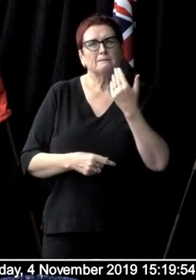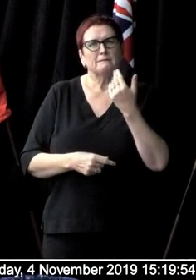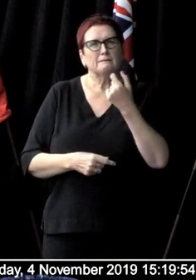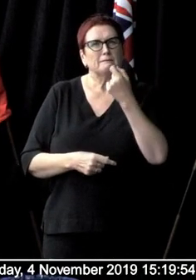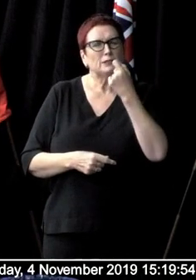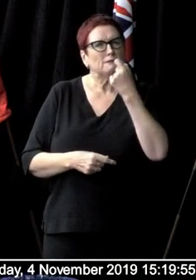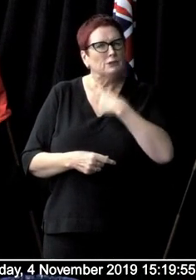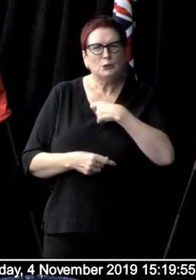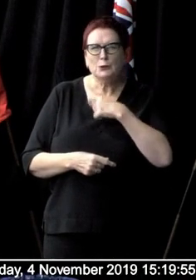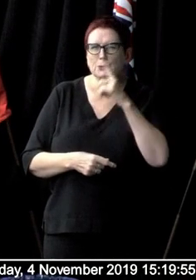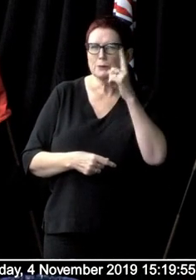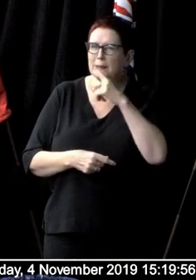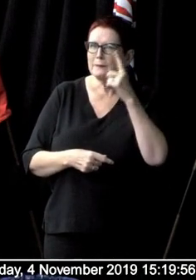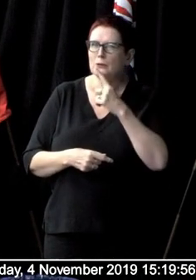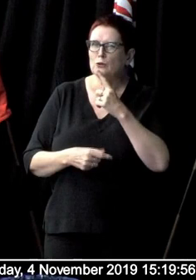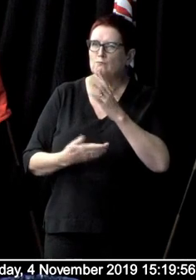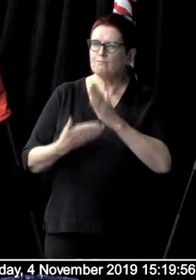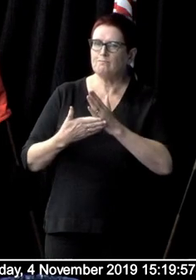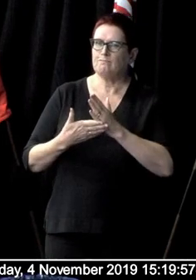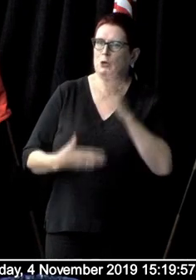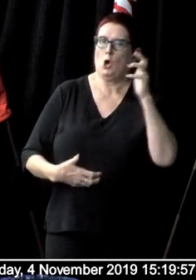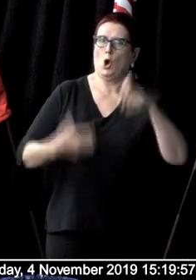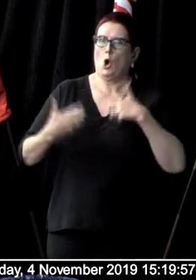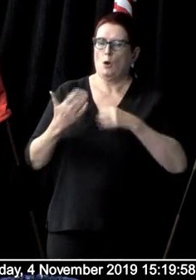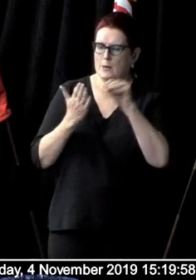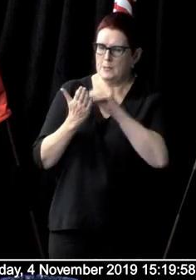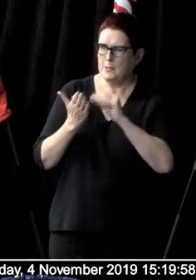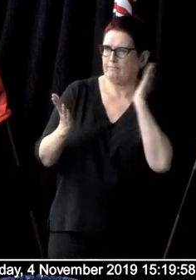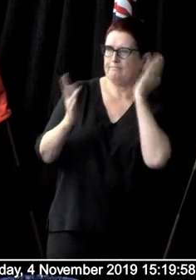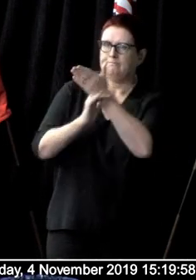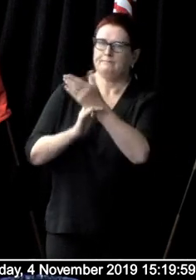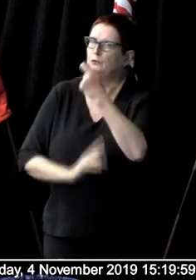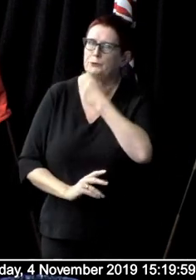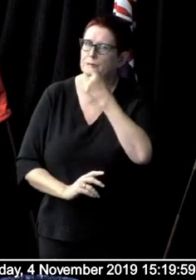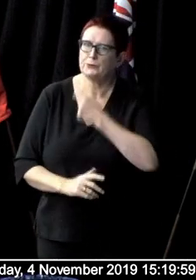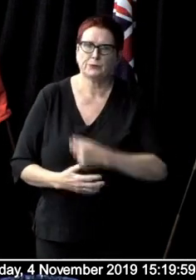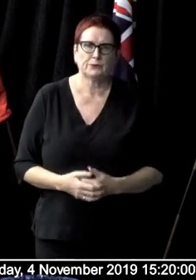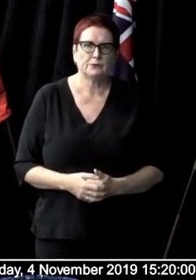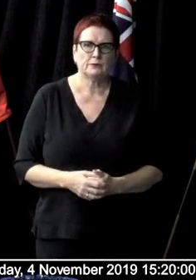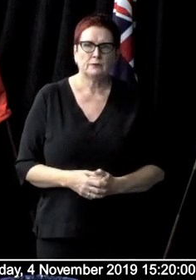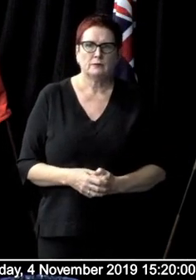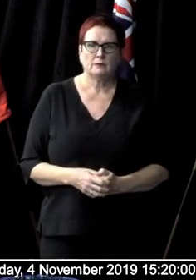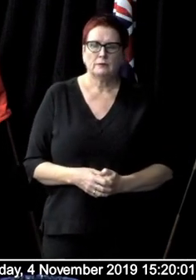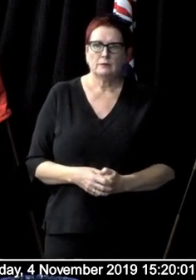the point of making – making a formal complaint, but even where there has been